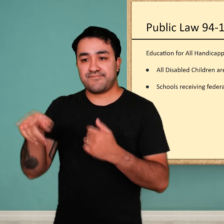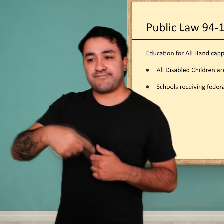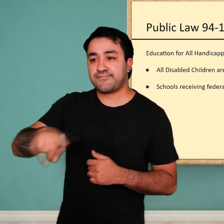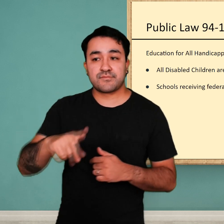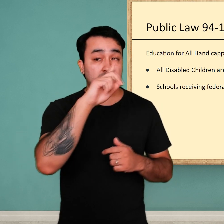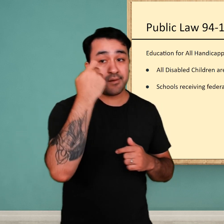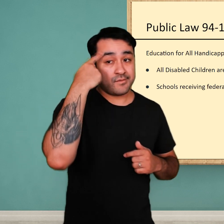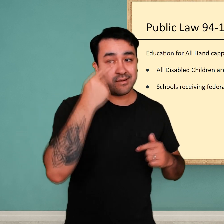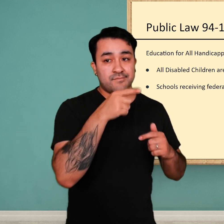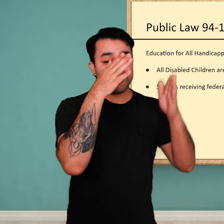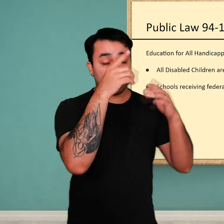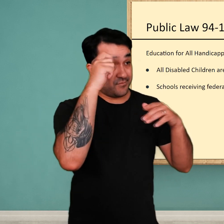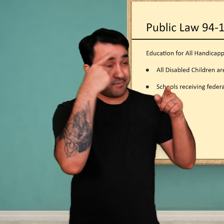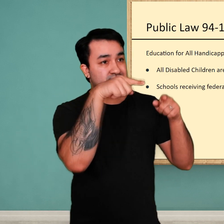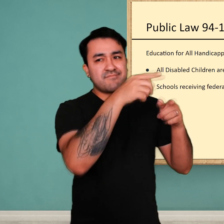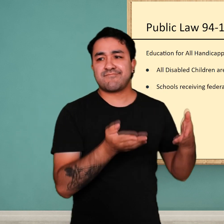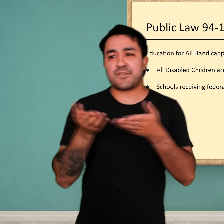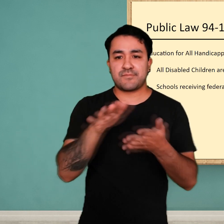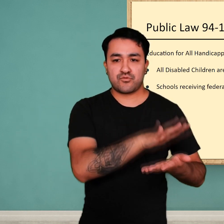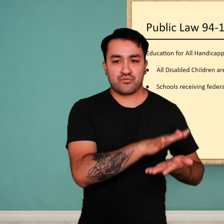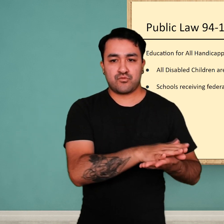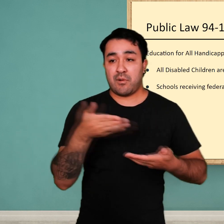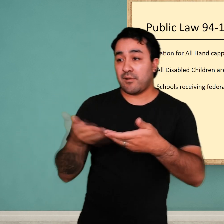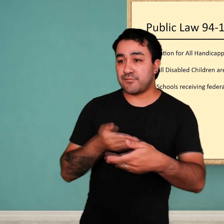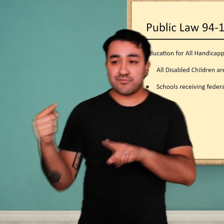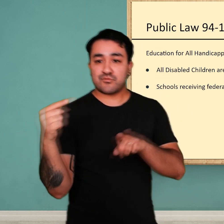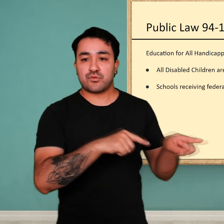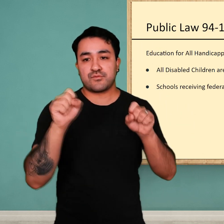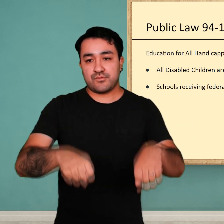The law stated that all children with disabilities are guaranteed a “free,